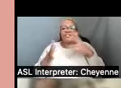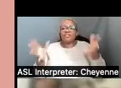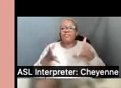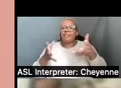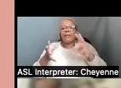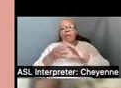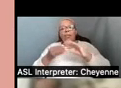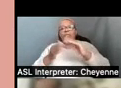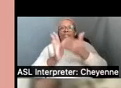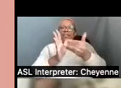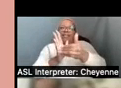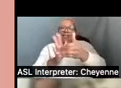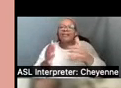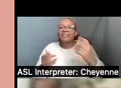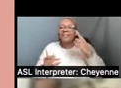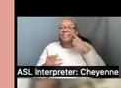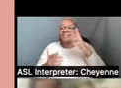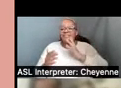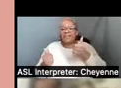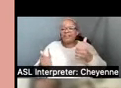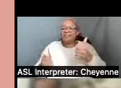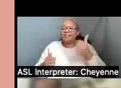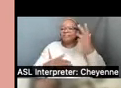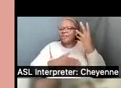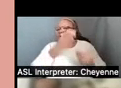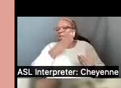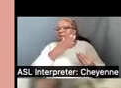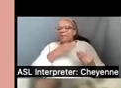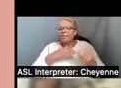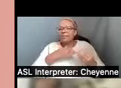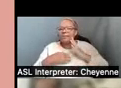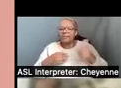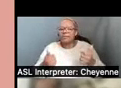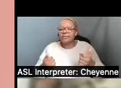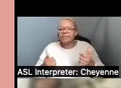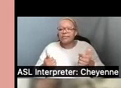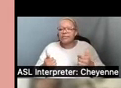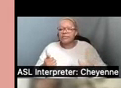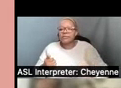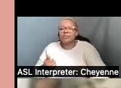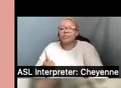I think it is okay if that minute of sound -- .